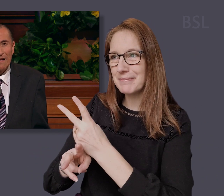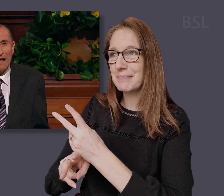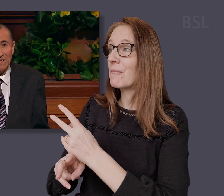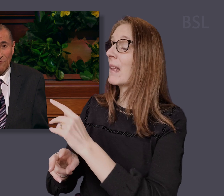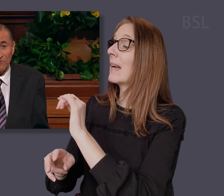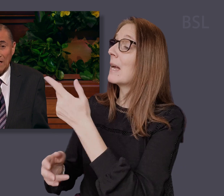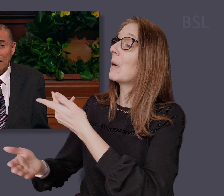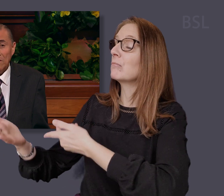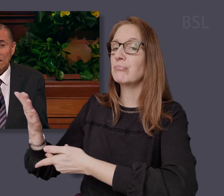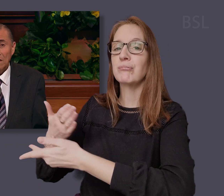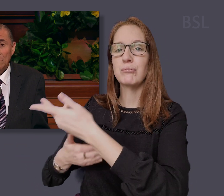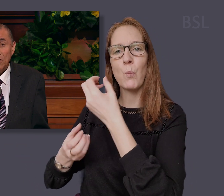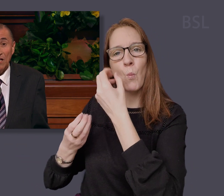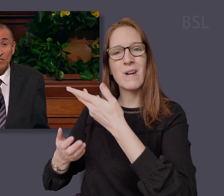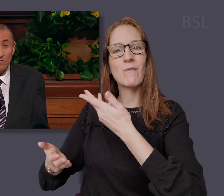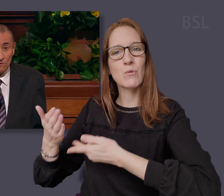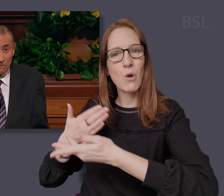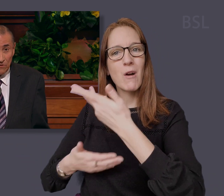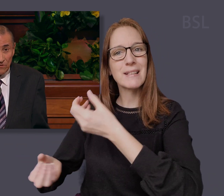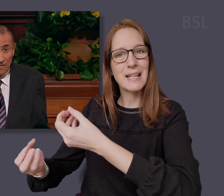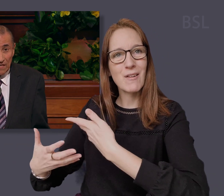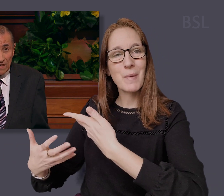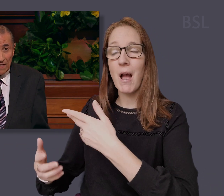As he was recounting some touching stories,